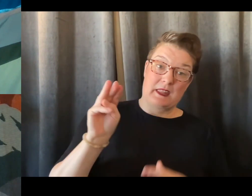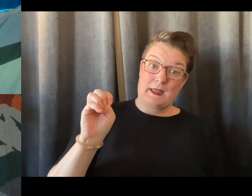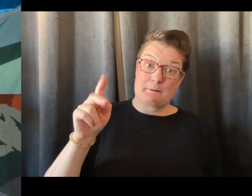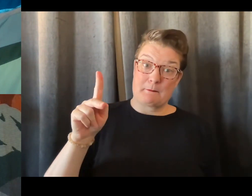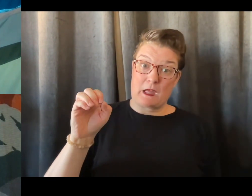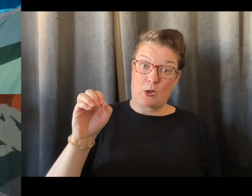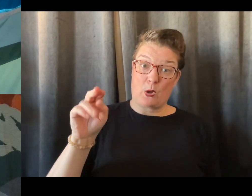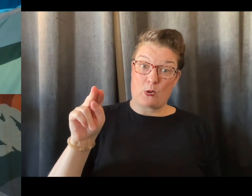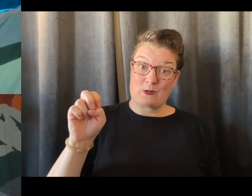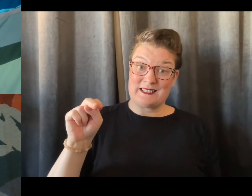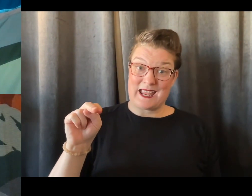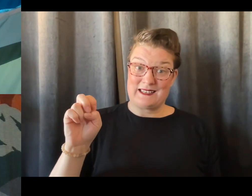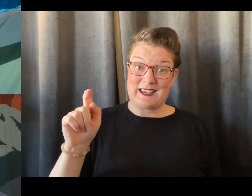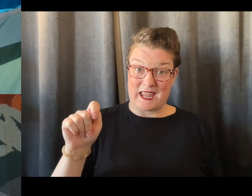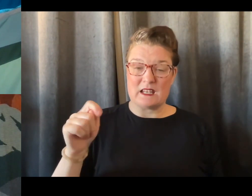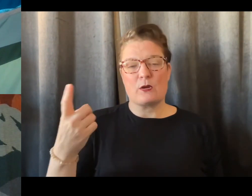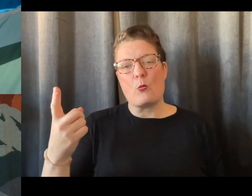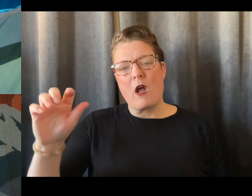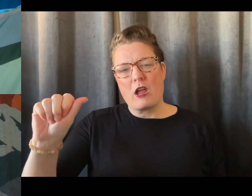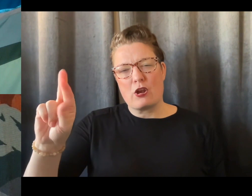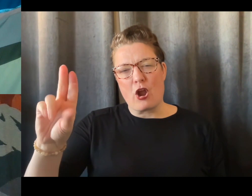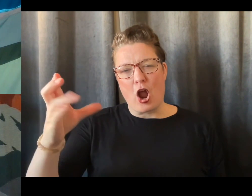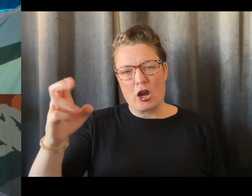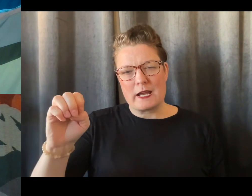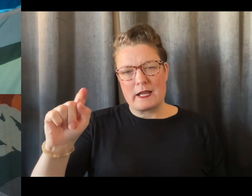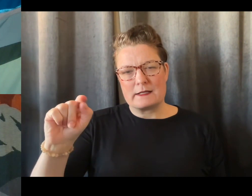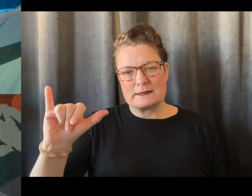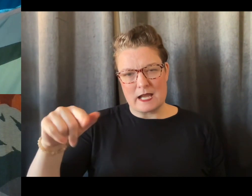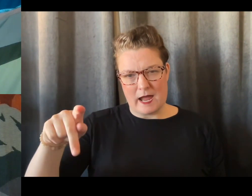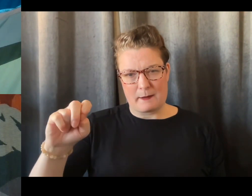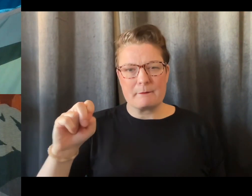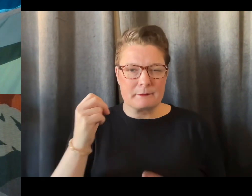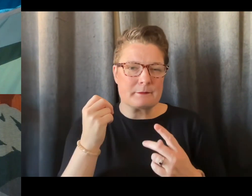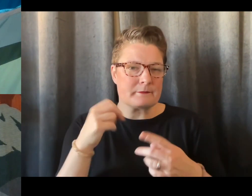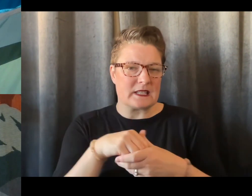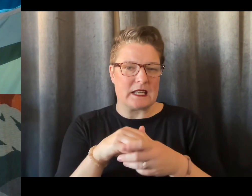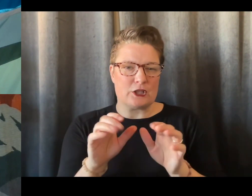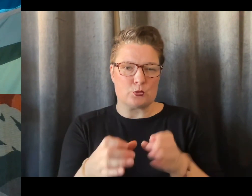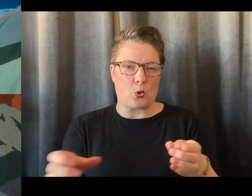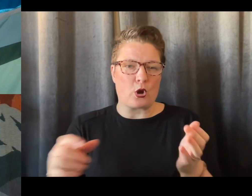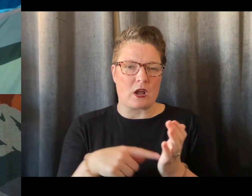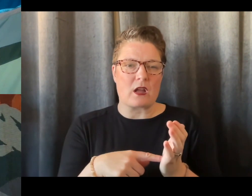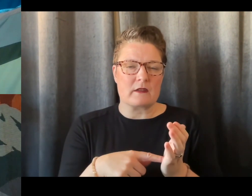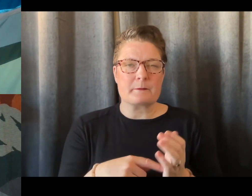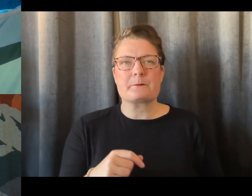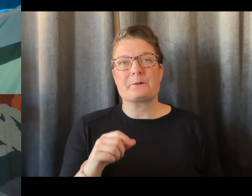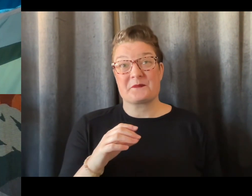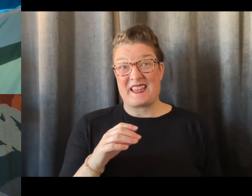that shows up, in, in the Torah, um, and, during Tisha B'Av, there is a